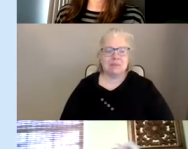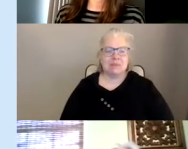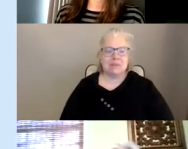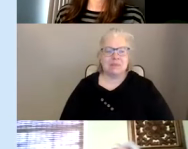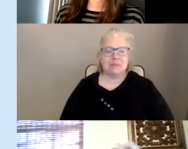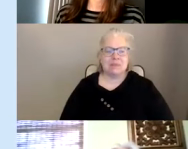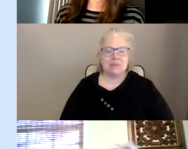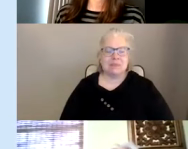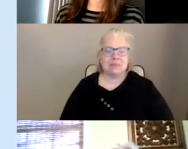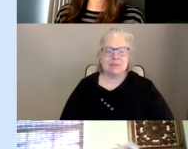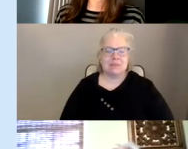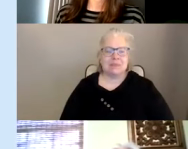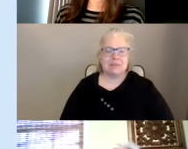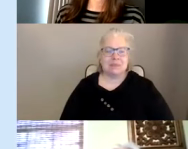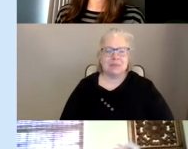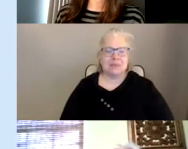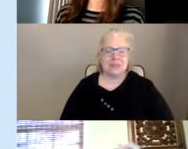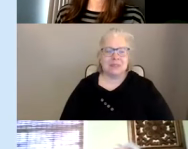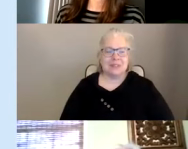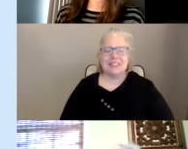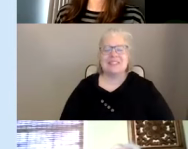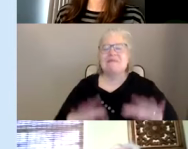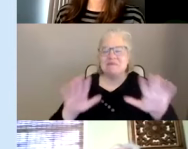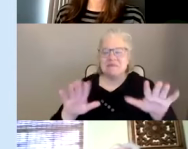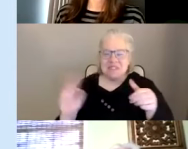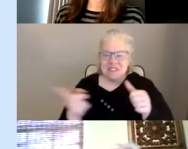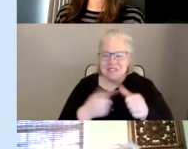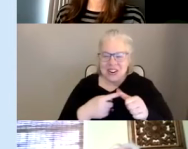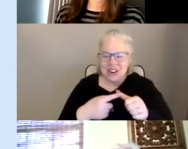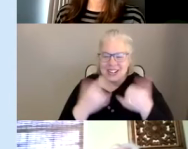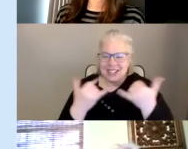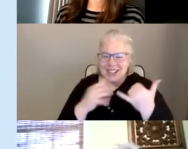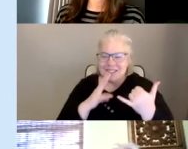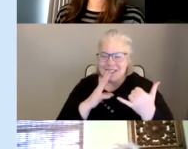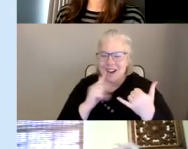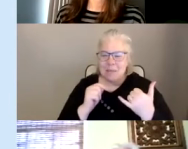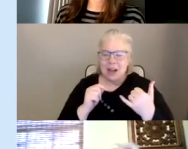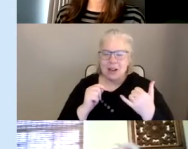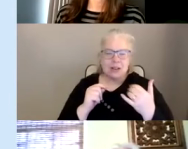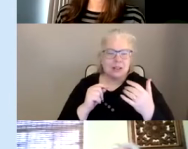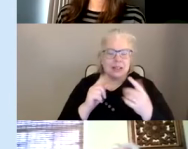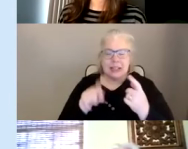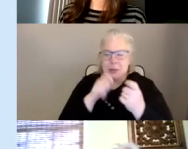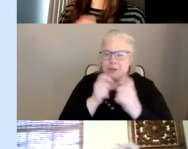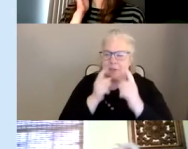Alright so first thing we're going to think about is outlining specific goals to your organization